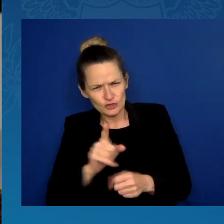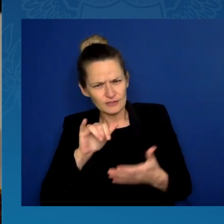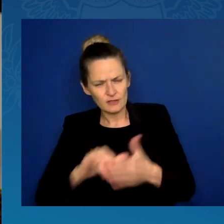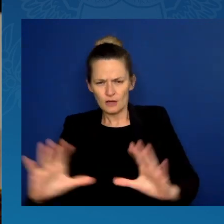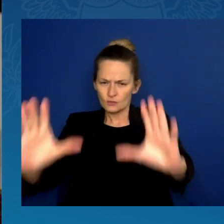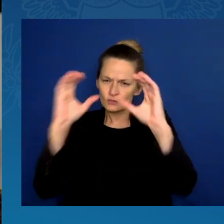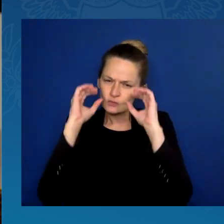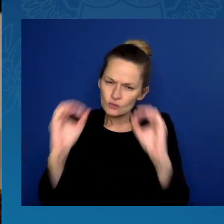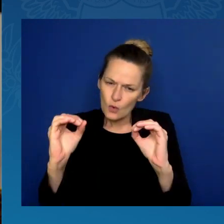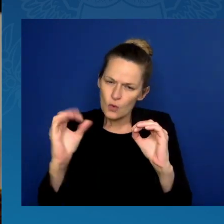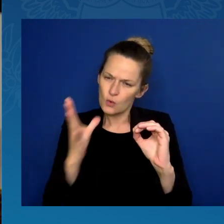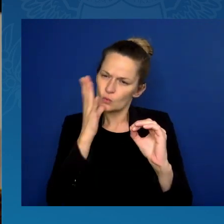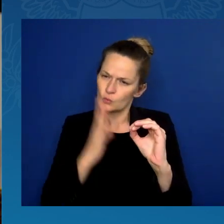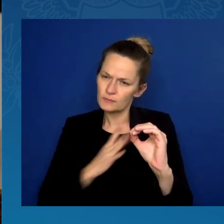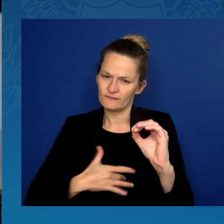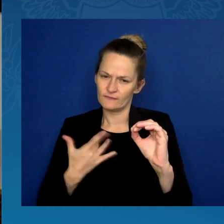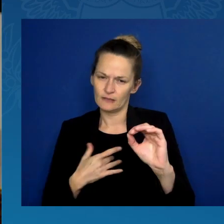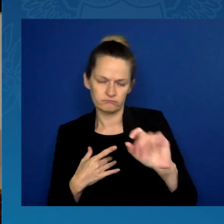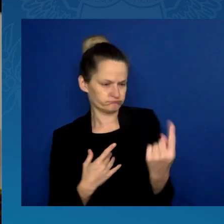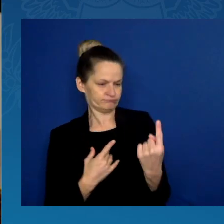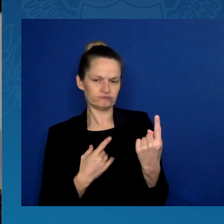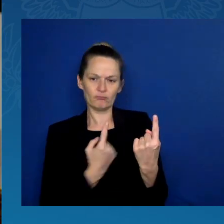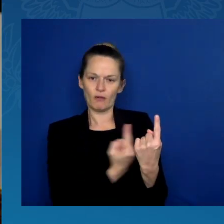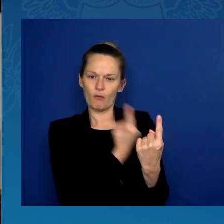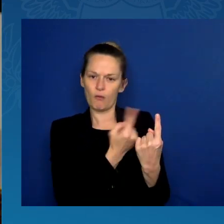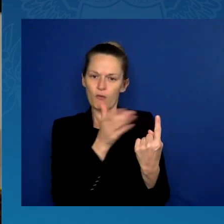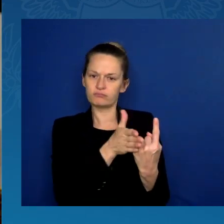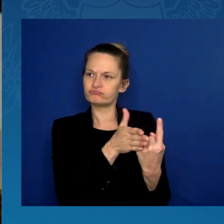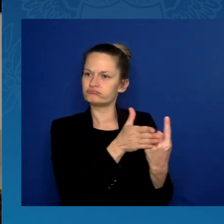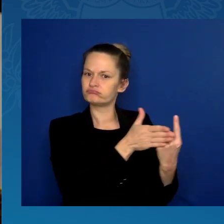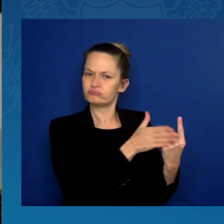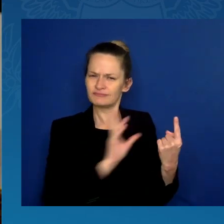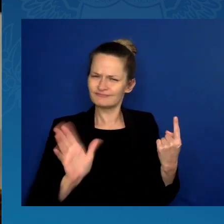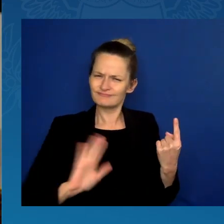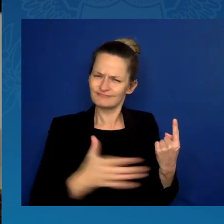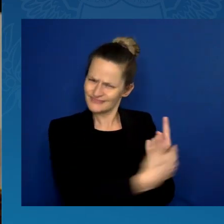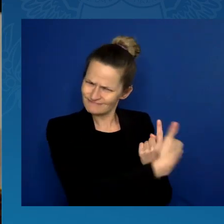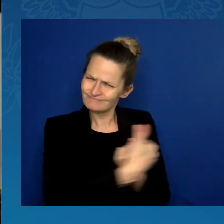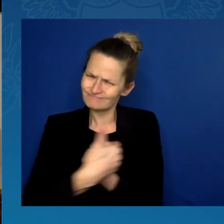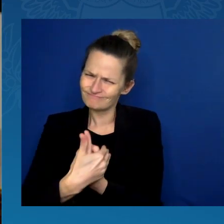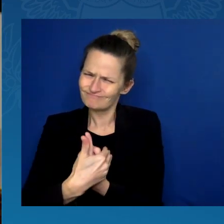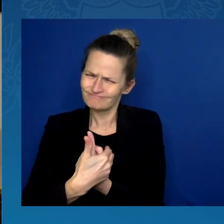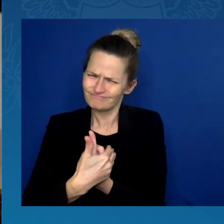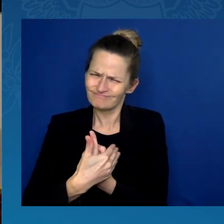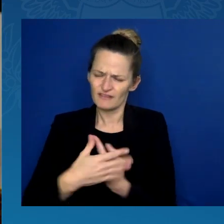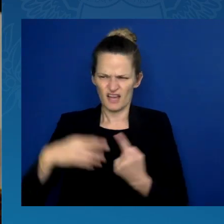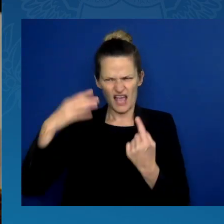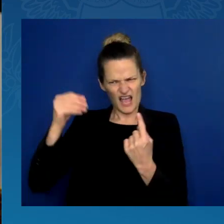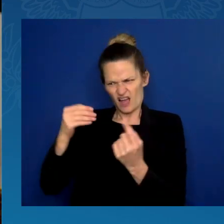in our country on this issue and so many others. I think it's also important to recognize on this issue